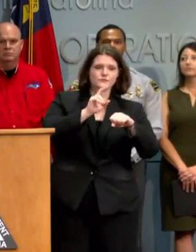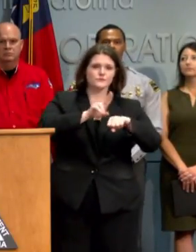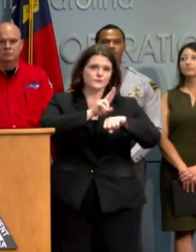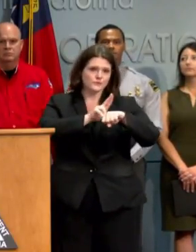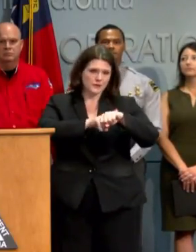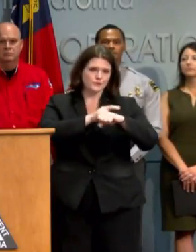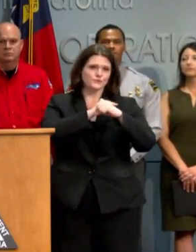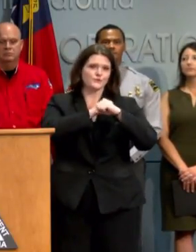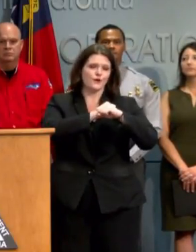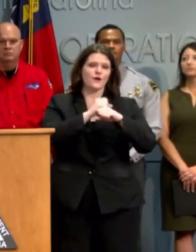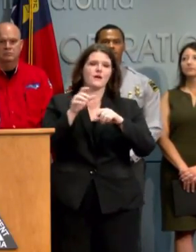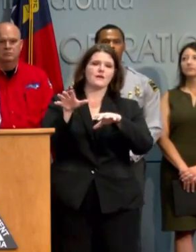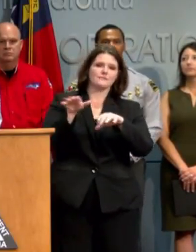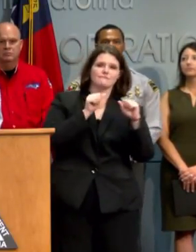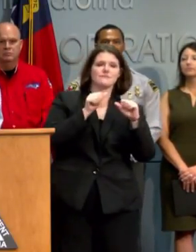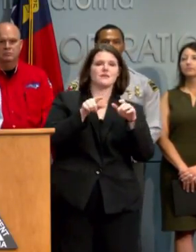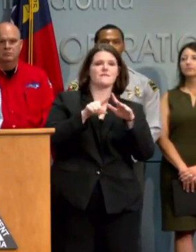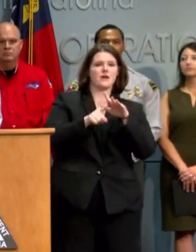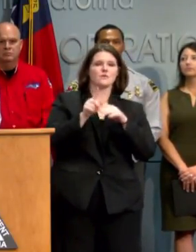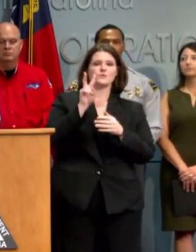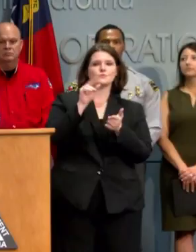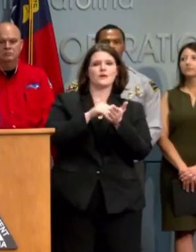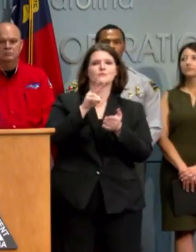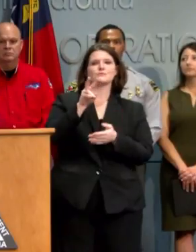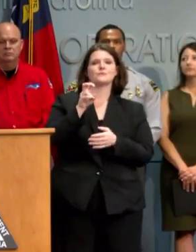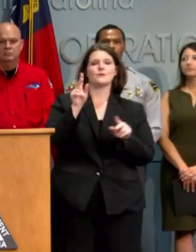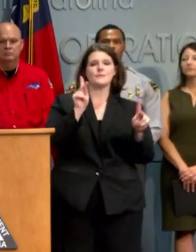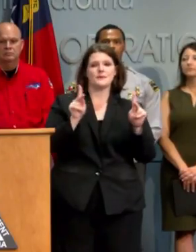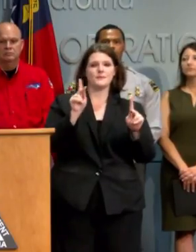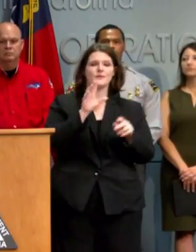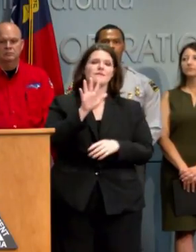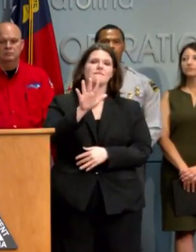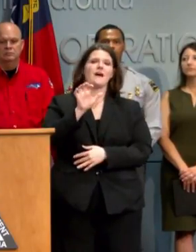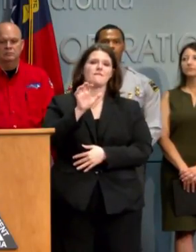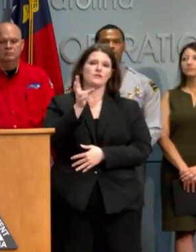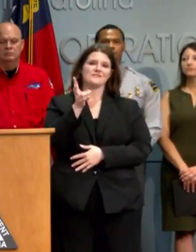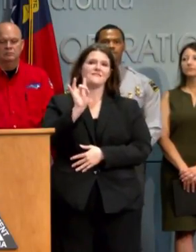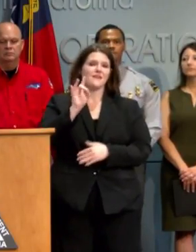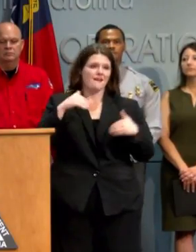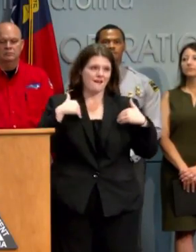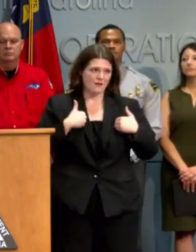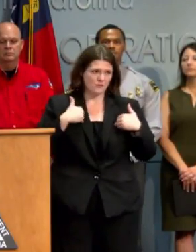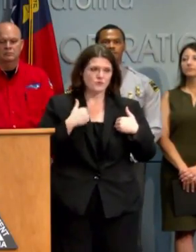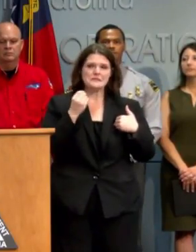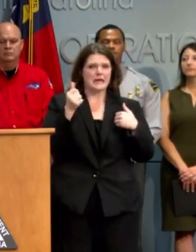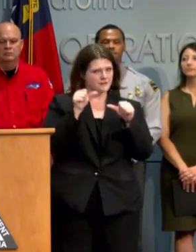POWER APPROXIMATELY. AND FIRST RESPONDERS HAVE REPORTED RESCUING AND EVACUATING